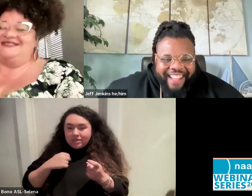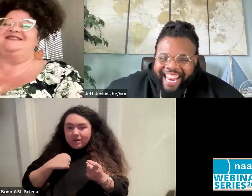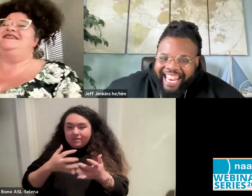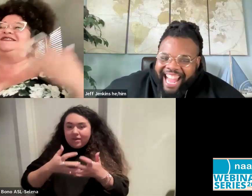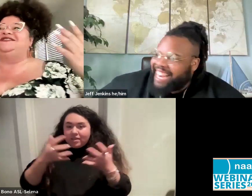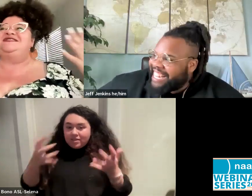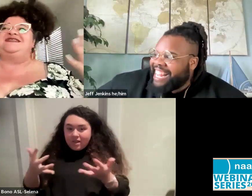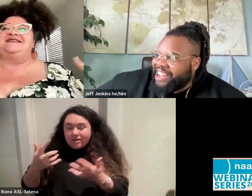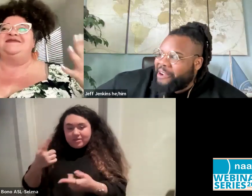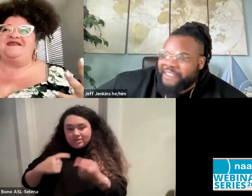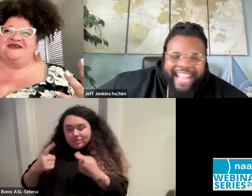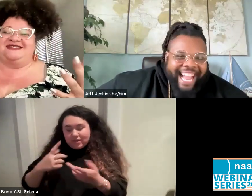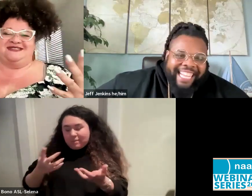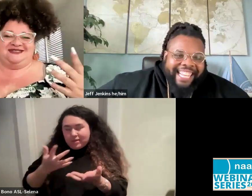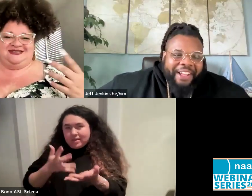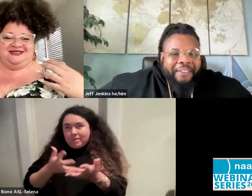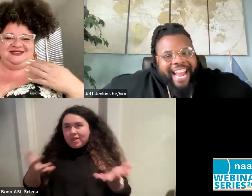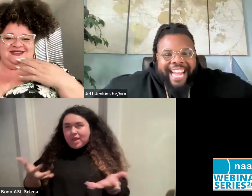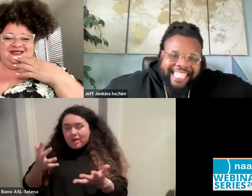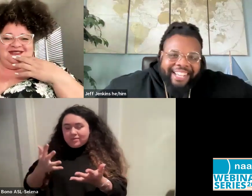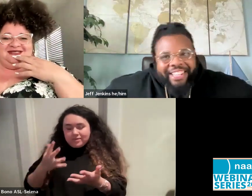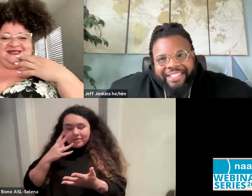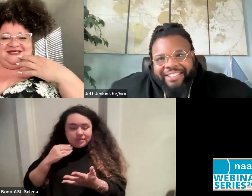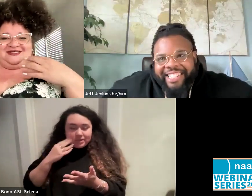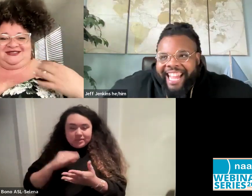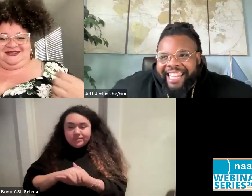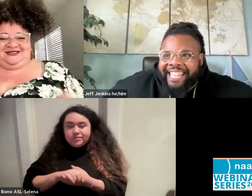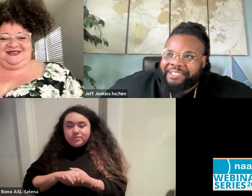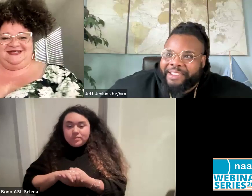That a lot of places my God, when I tell you like that's